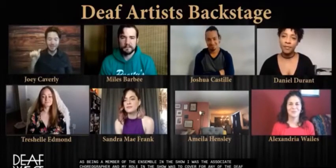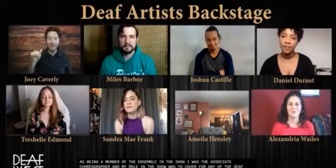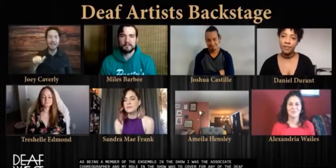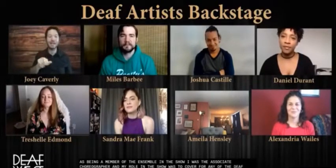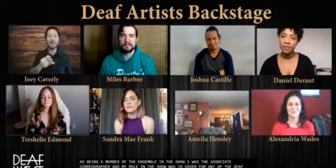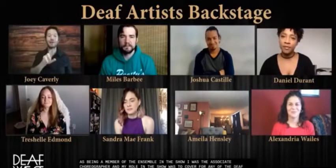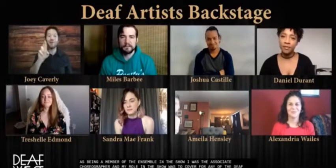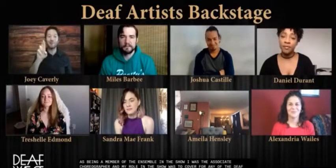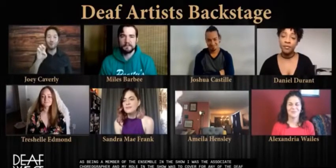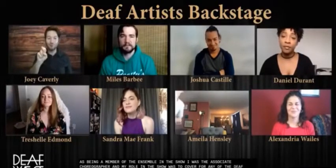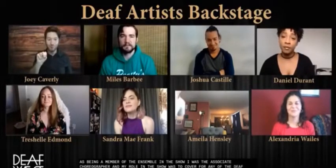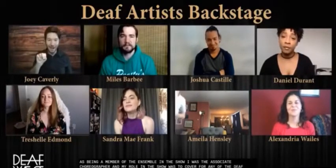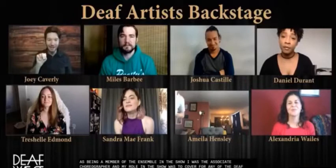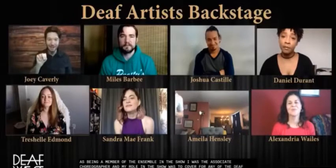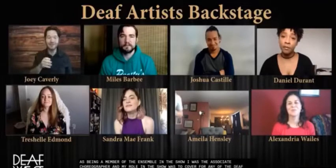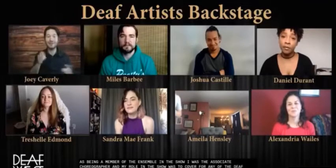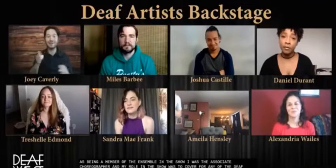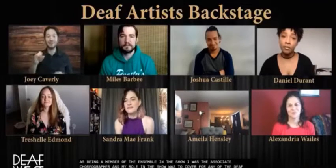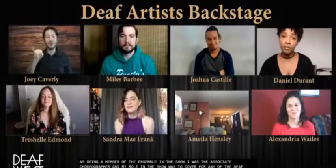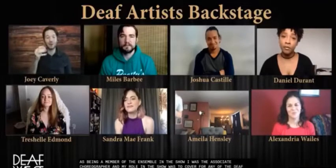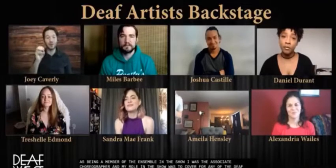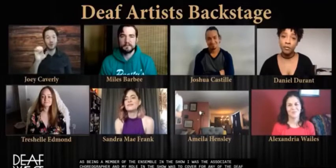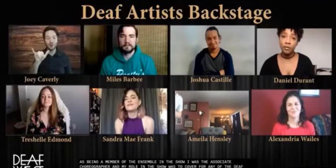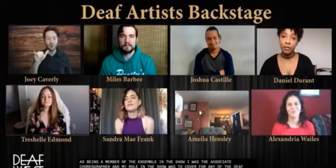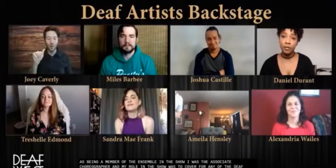Anthony Natale, Ren,